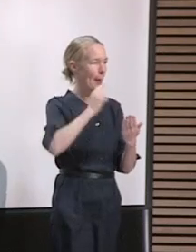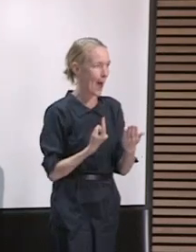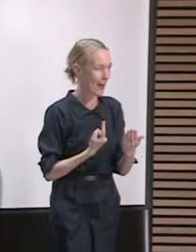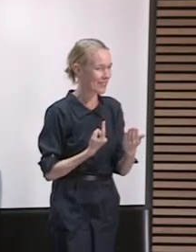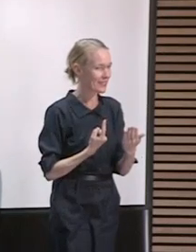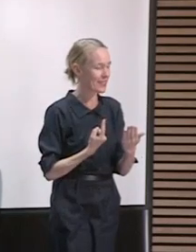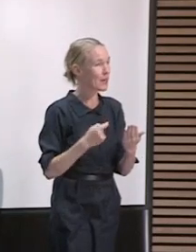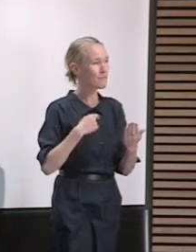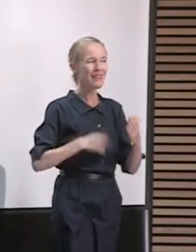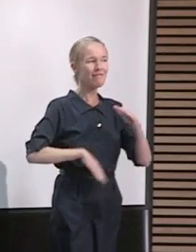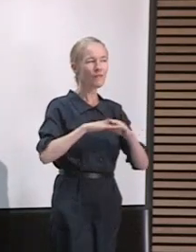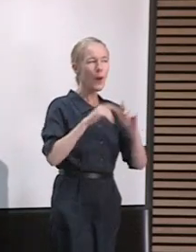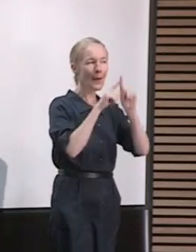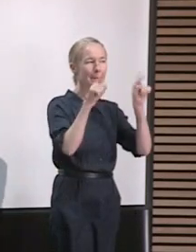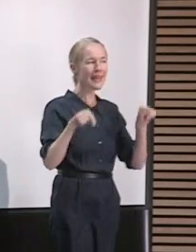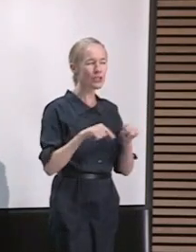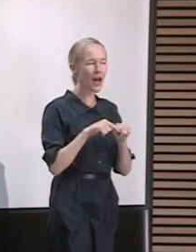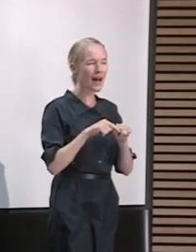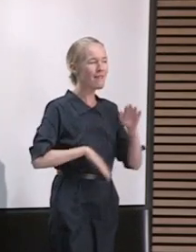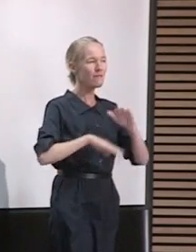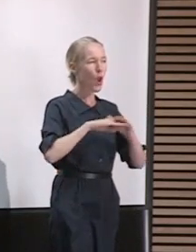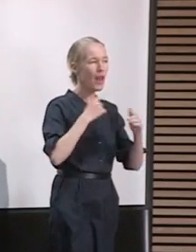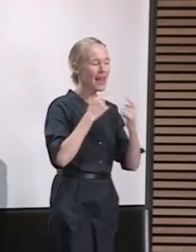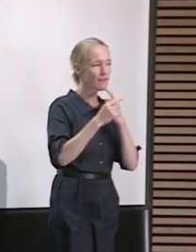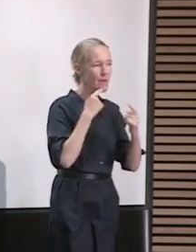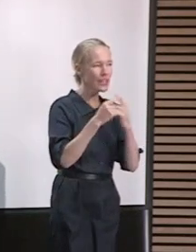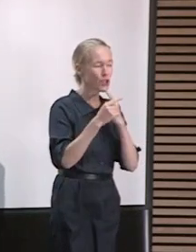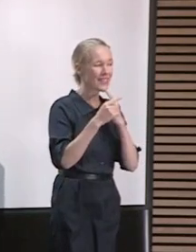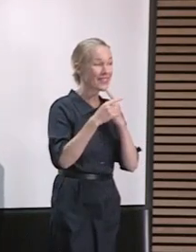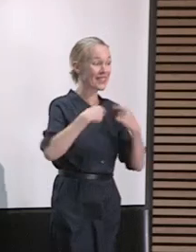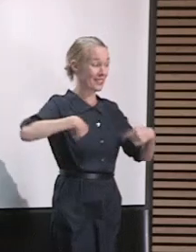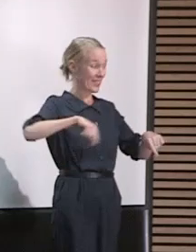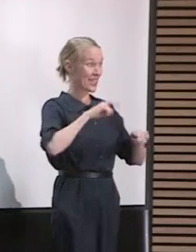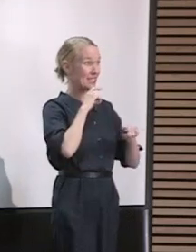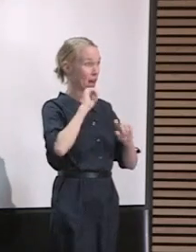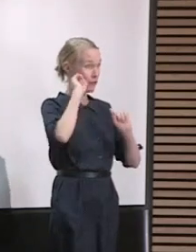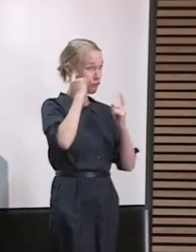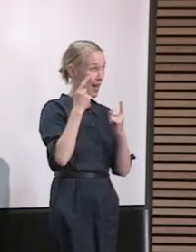that exemption, the team